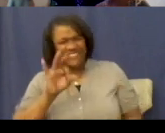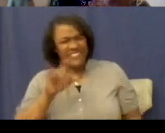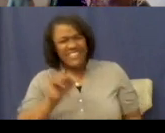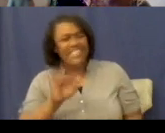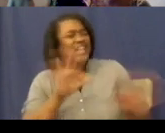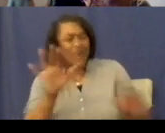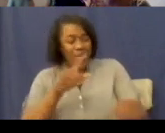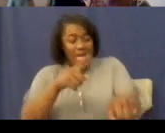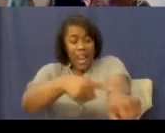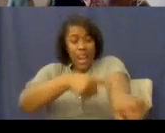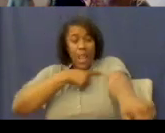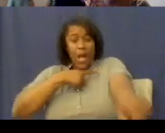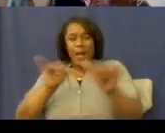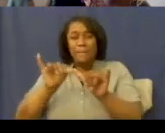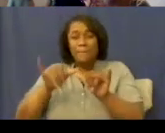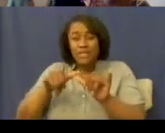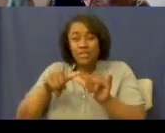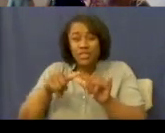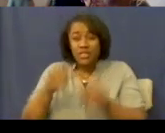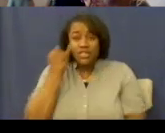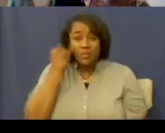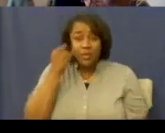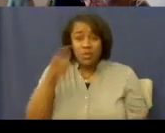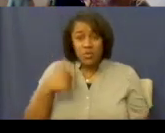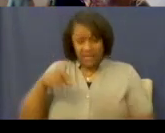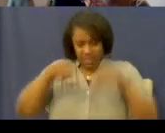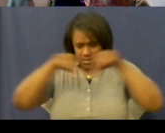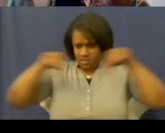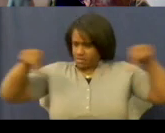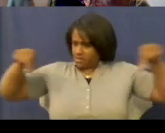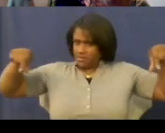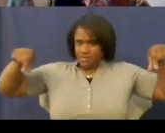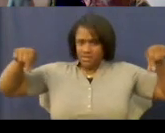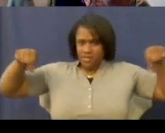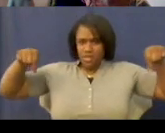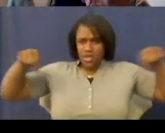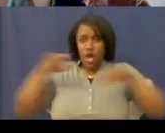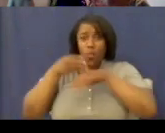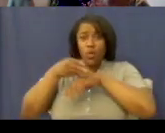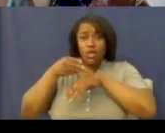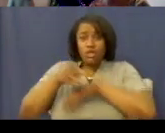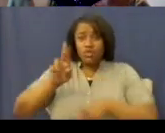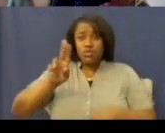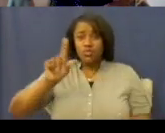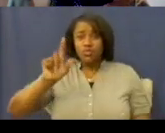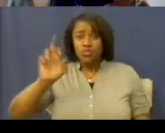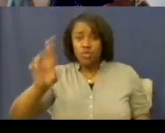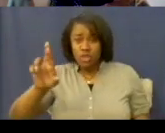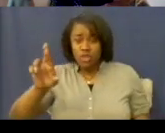Like if you take a yard stick, a big wooden ruler, it's about three feet long,